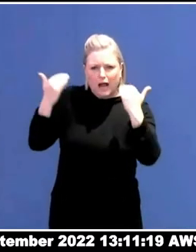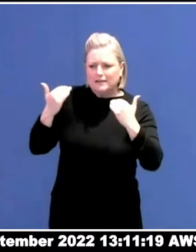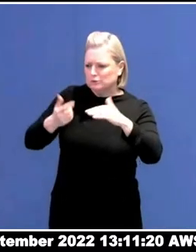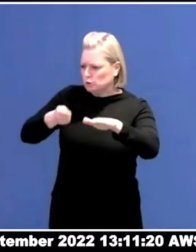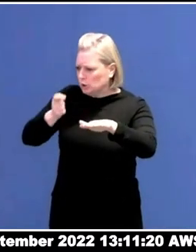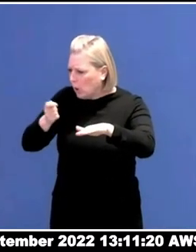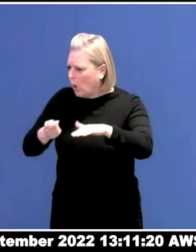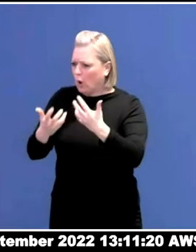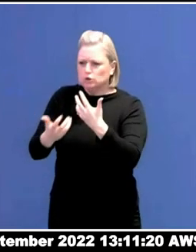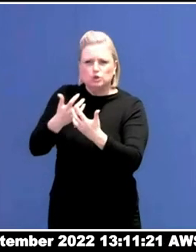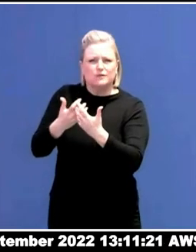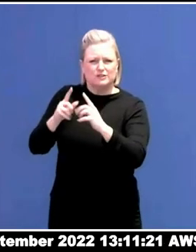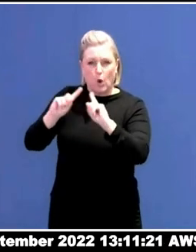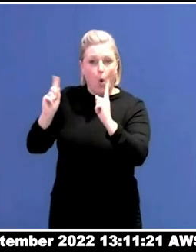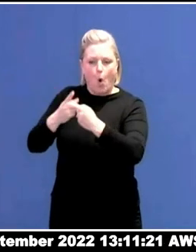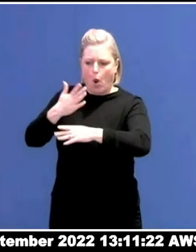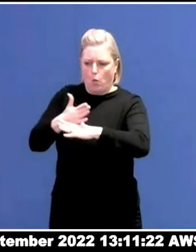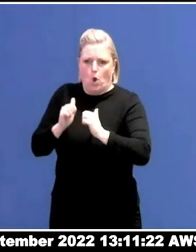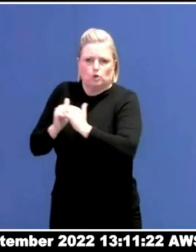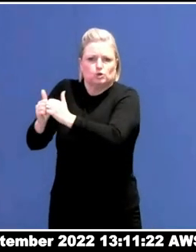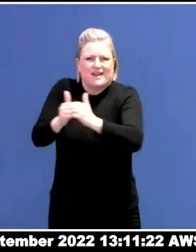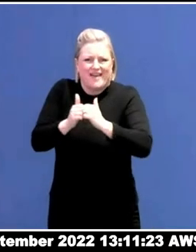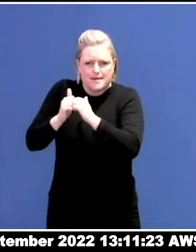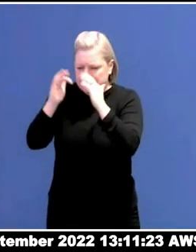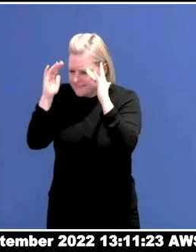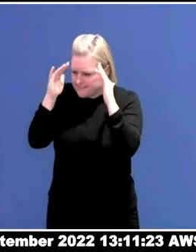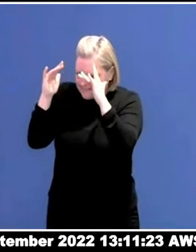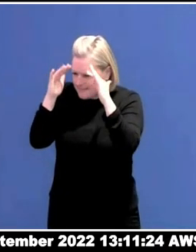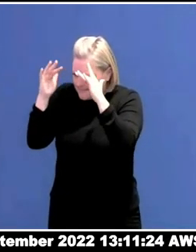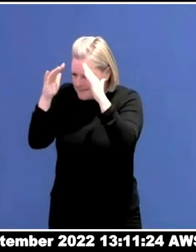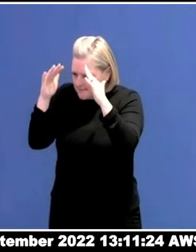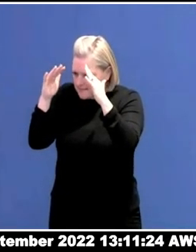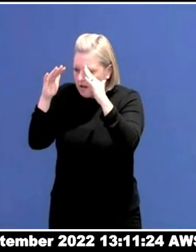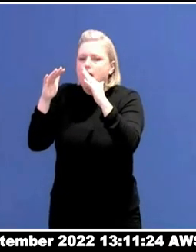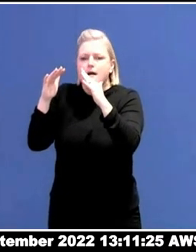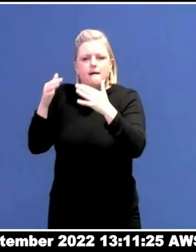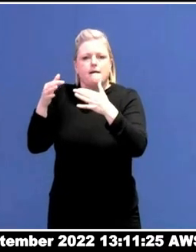Hawaii and the Vance Institute of the USA have worked together to actually decarcerate